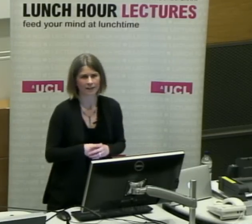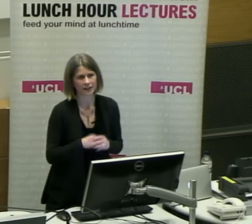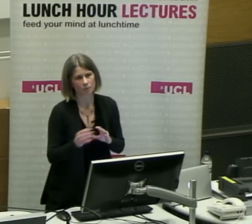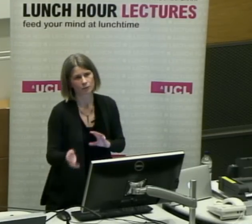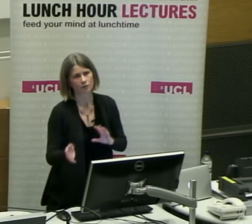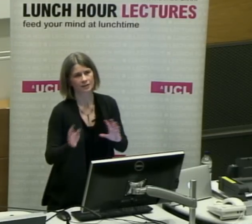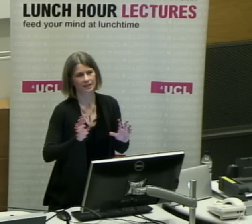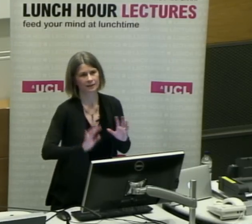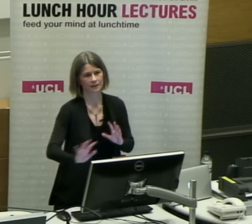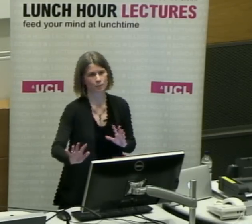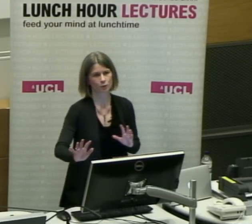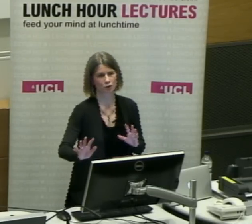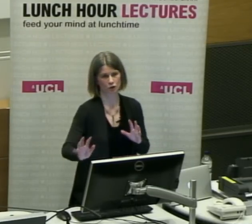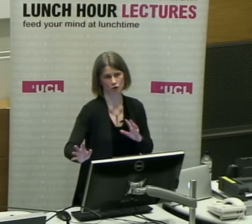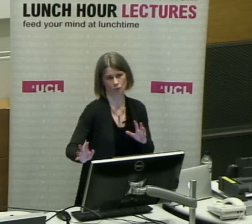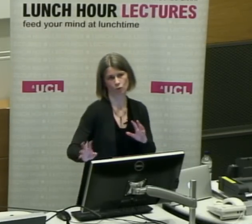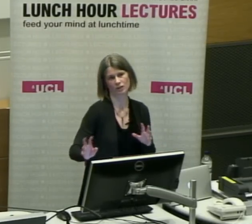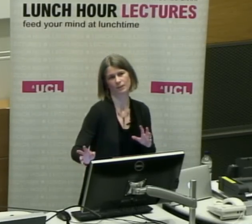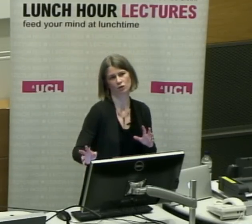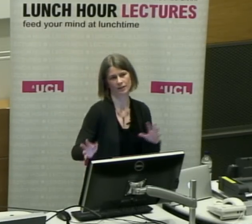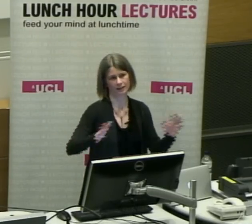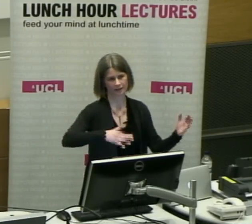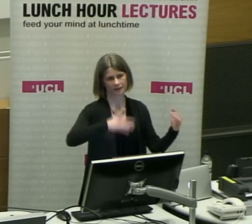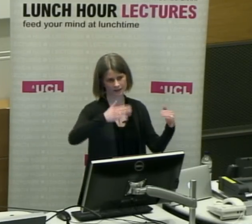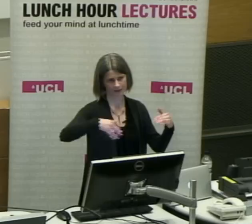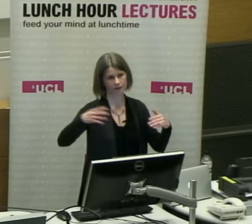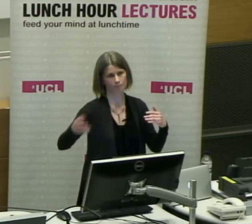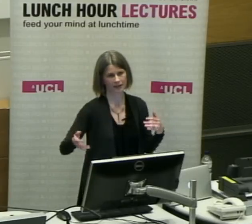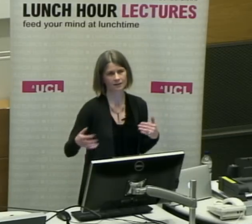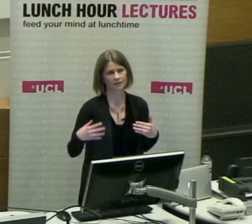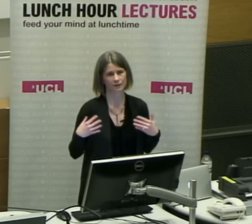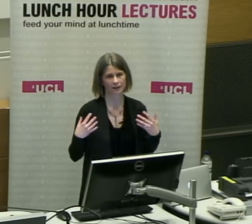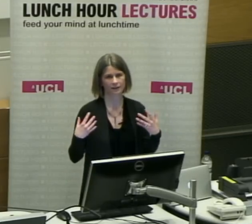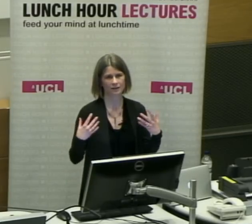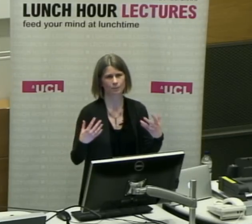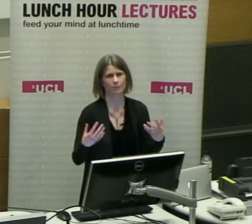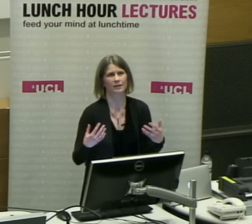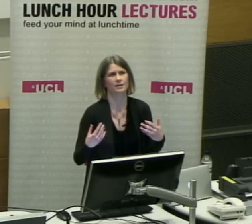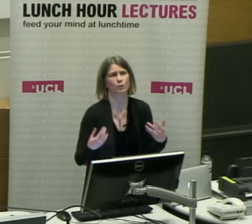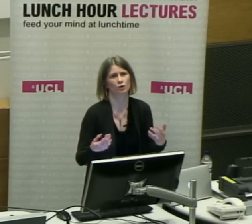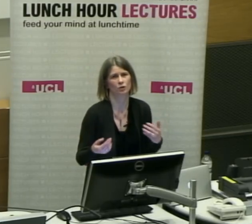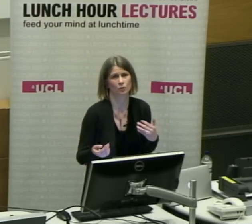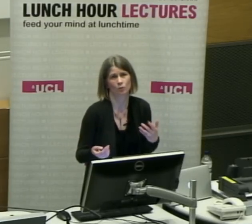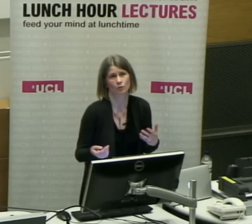It would be wrong to say there was a push towards speech reading. I think there is still a balance